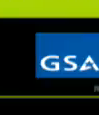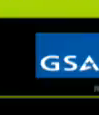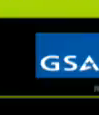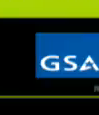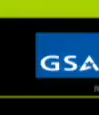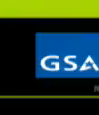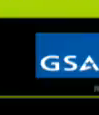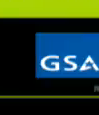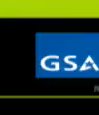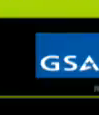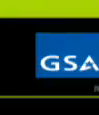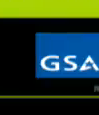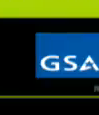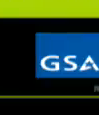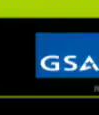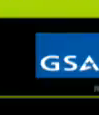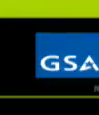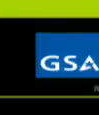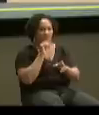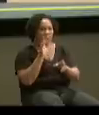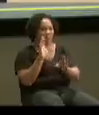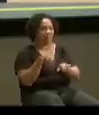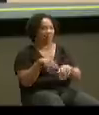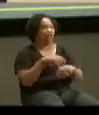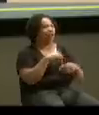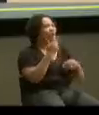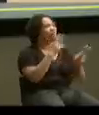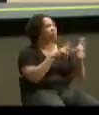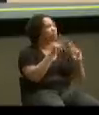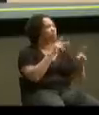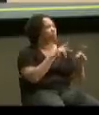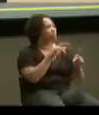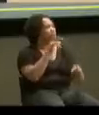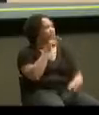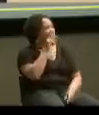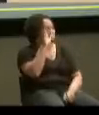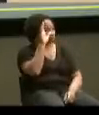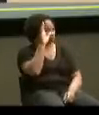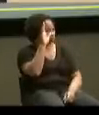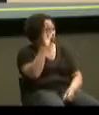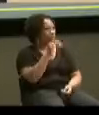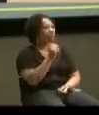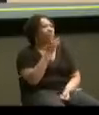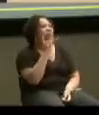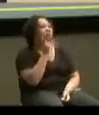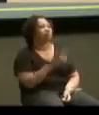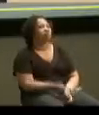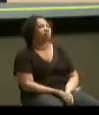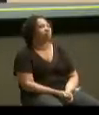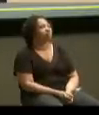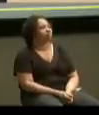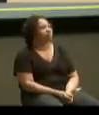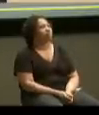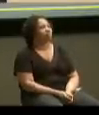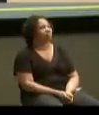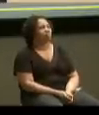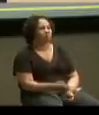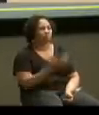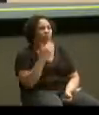SUSTAINABILITY OFFICERS DON'T COUNT, I DON'T THINK.